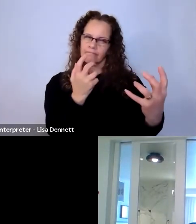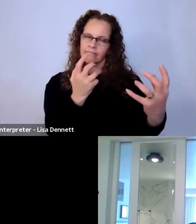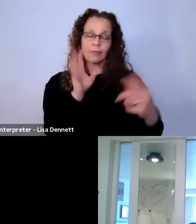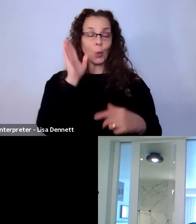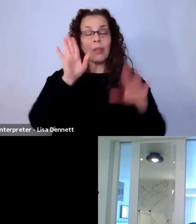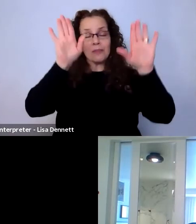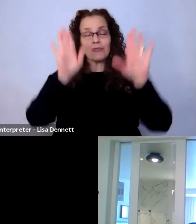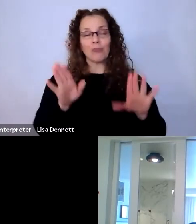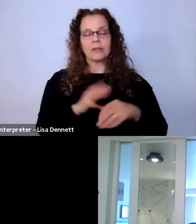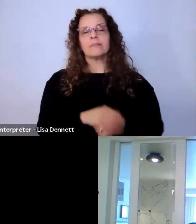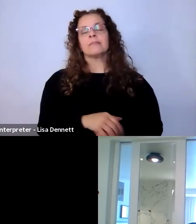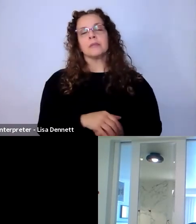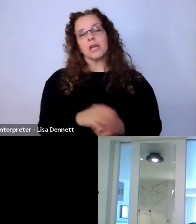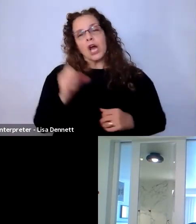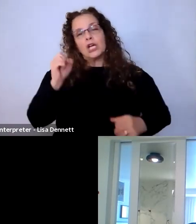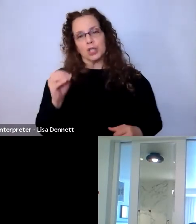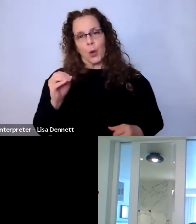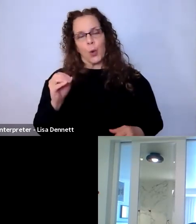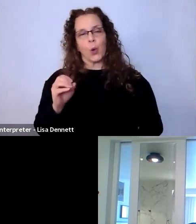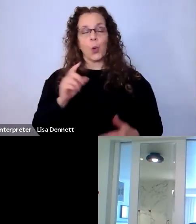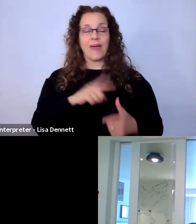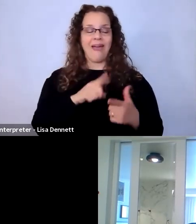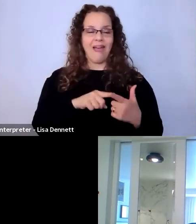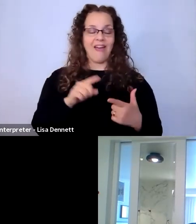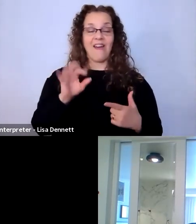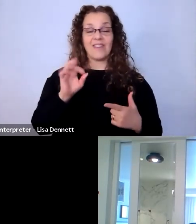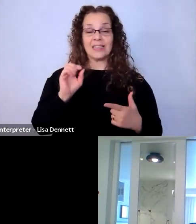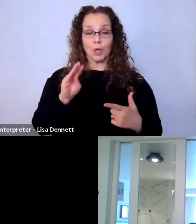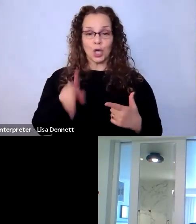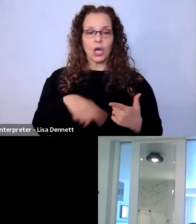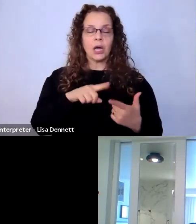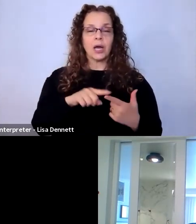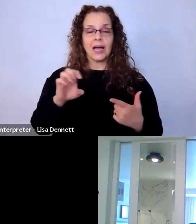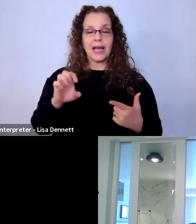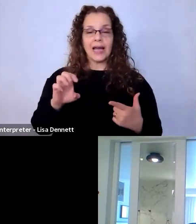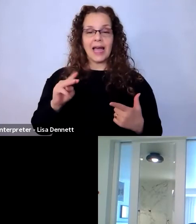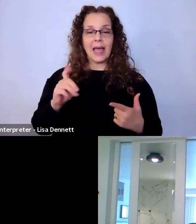So we've got ember we've got Facebook and I think we're gonna really I know